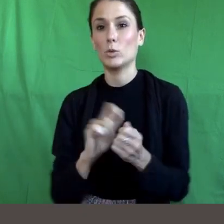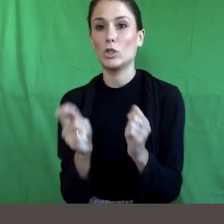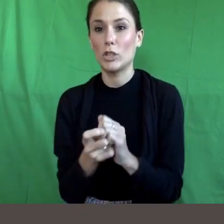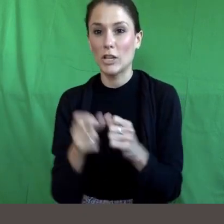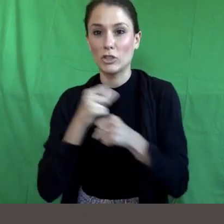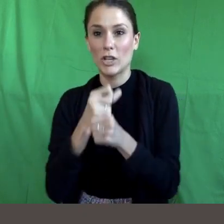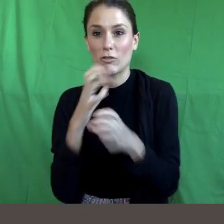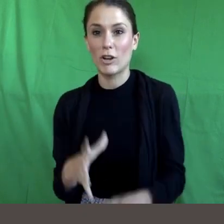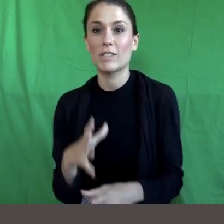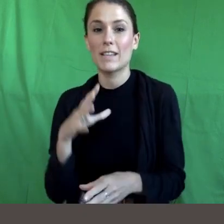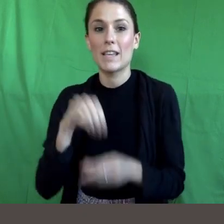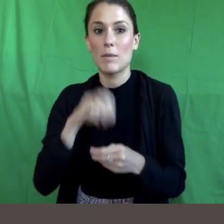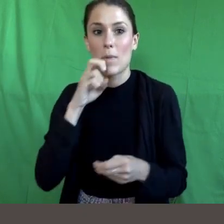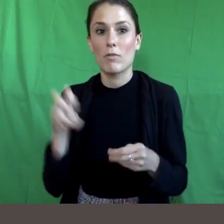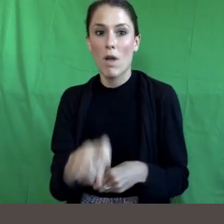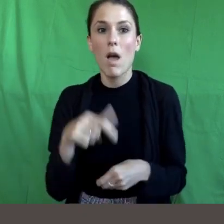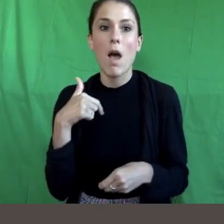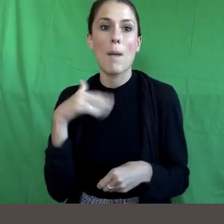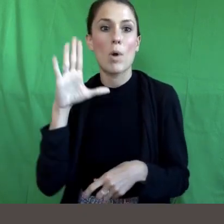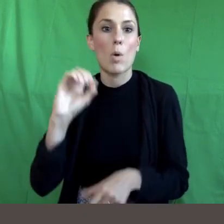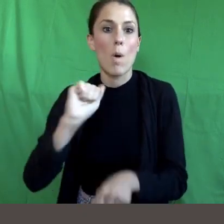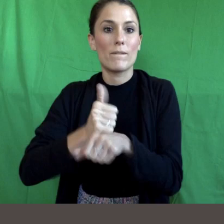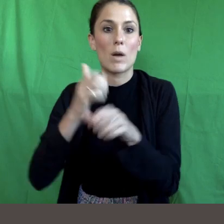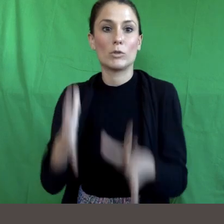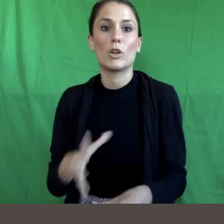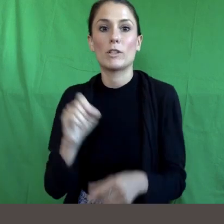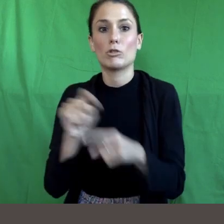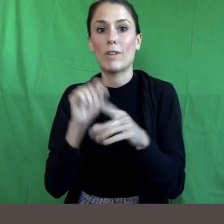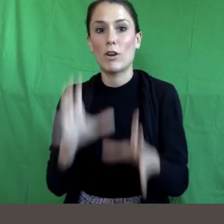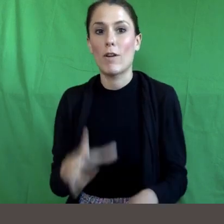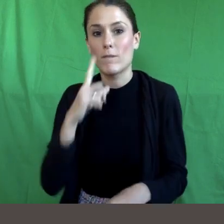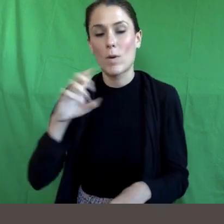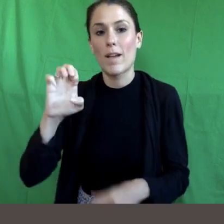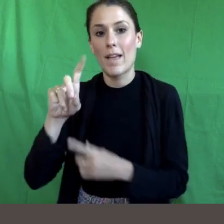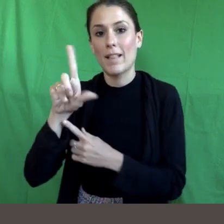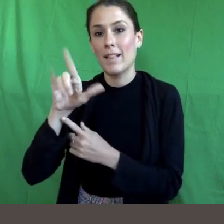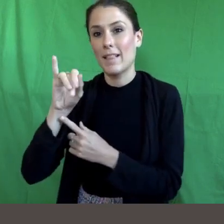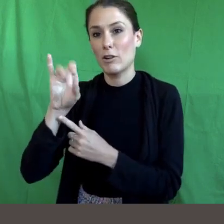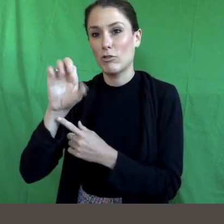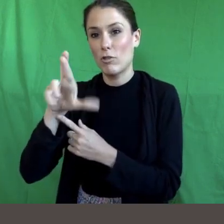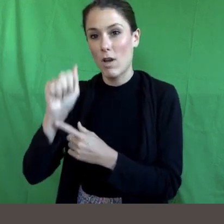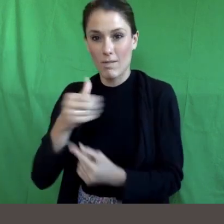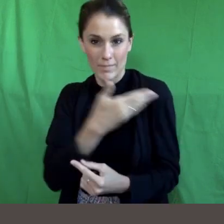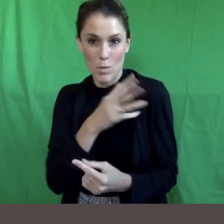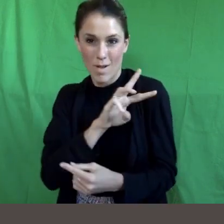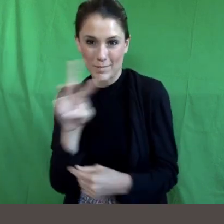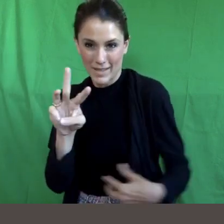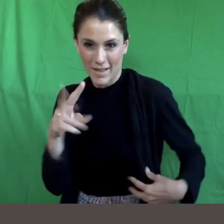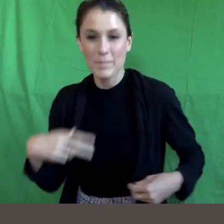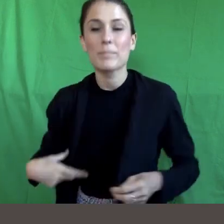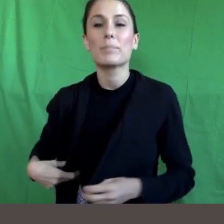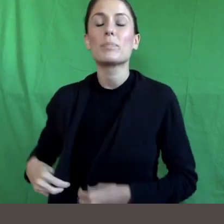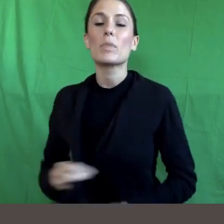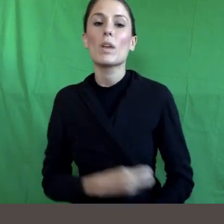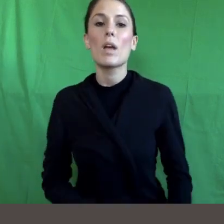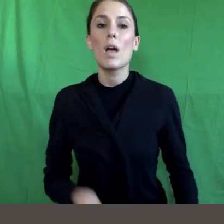I am a co-founder and trainer at Edlitera. You can find us at www.edlitera.com.